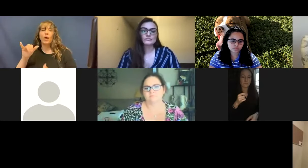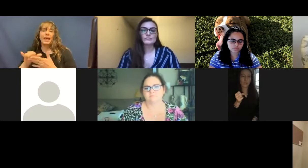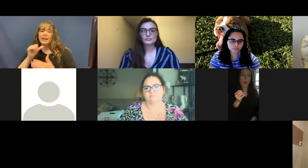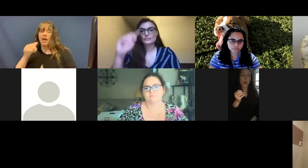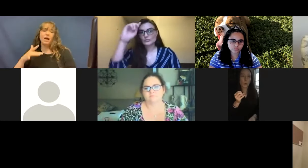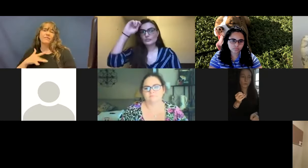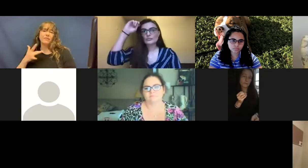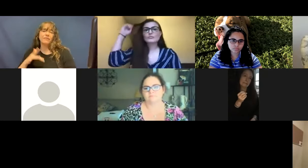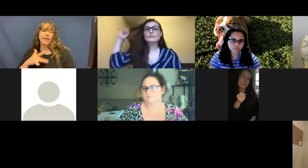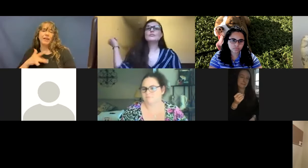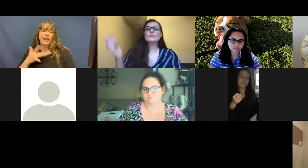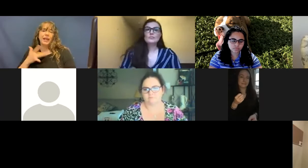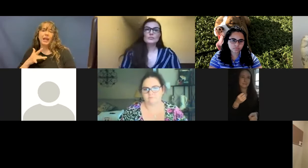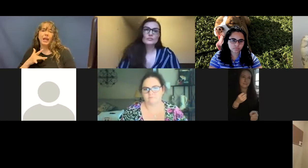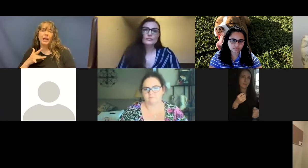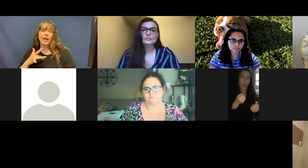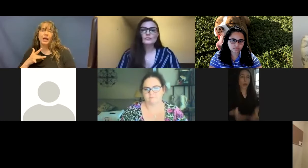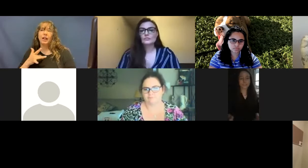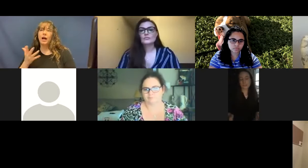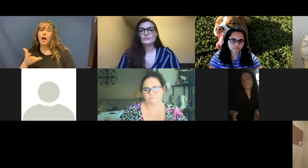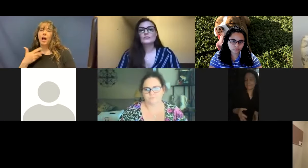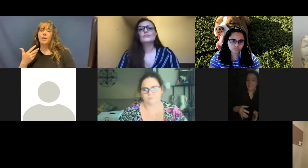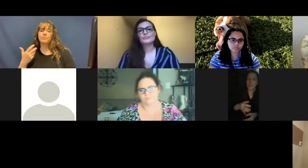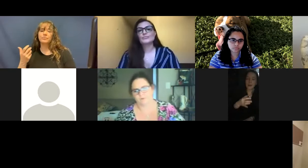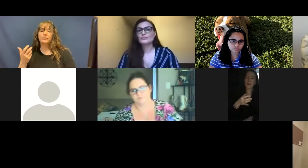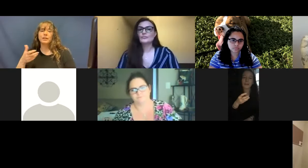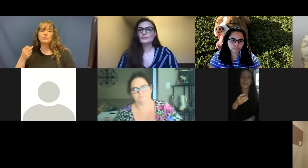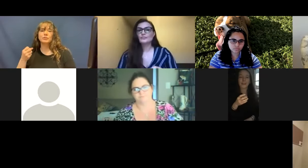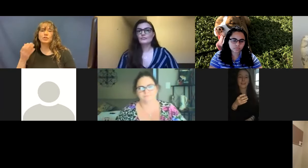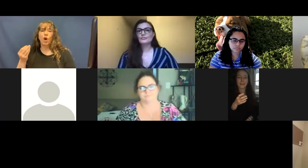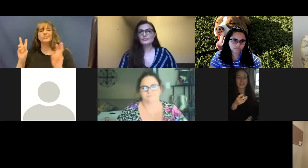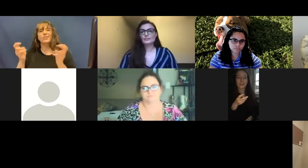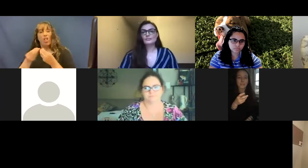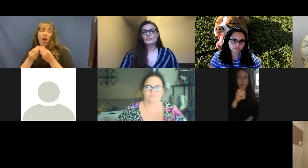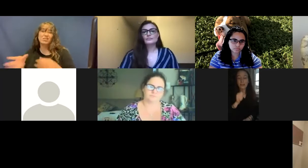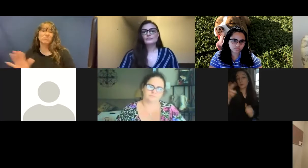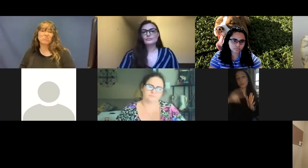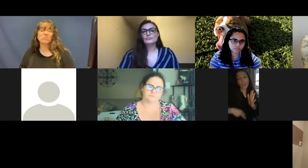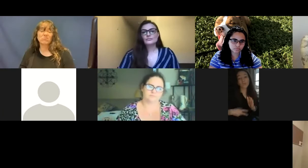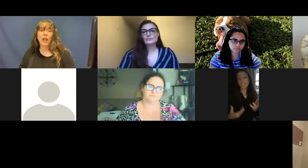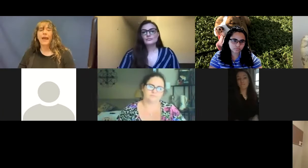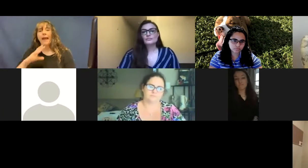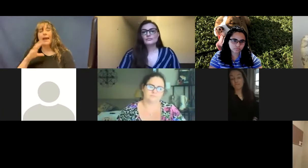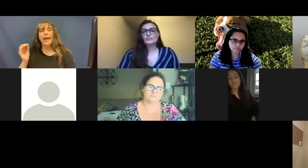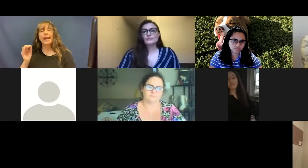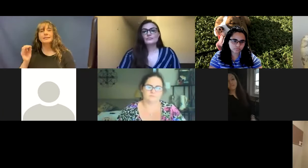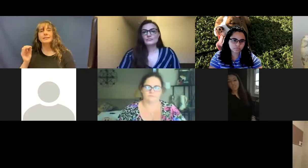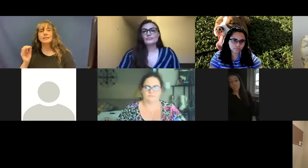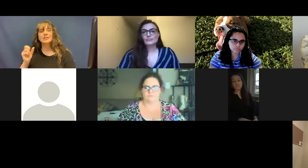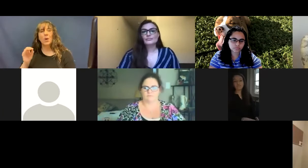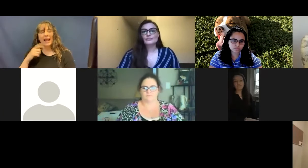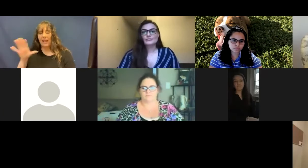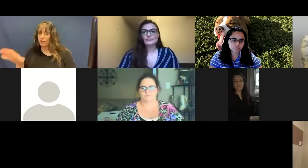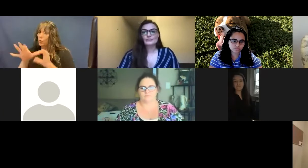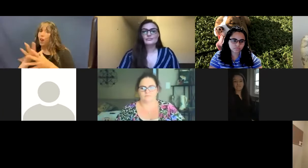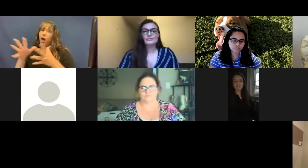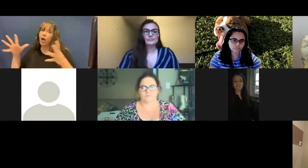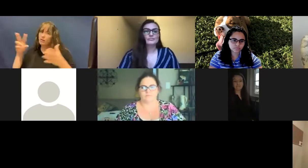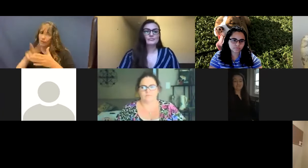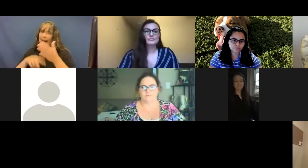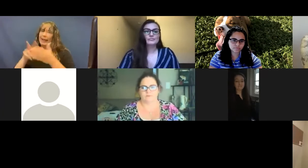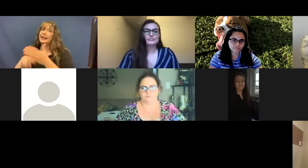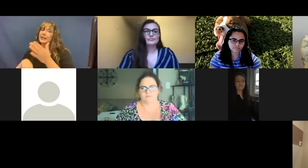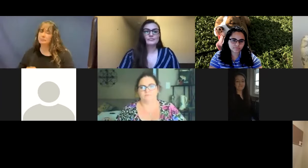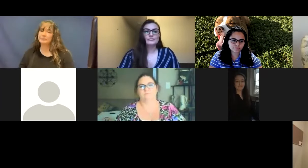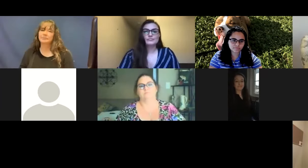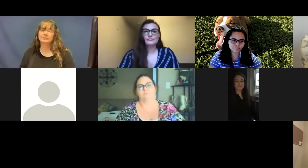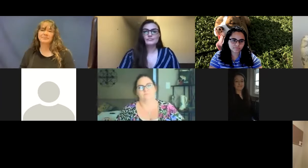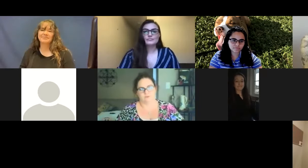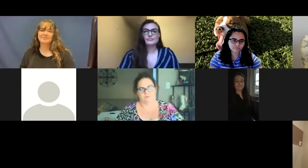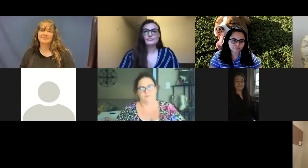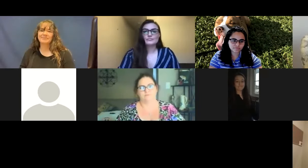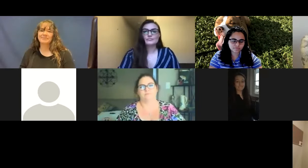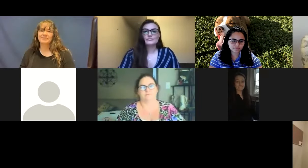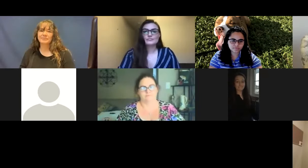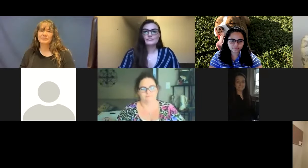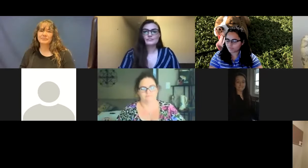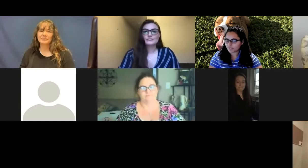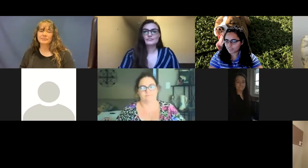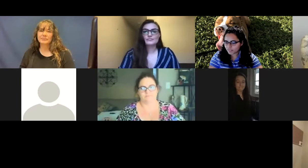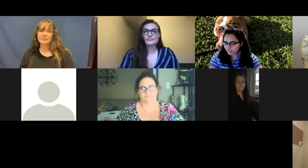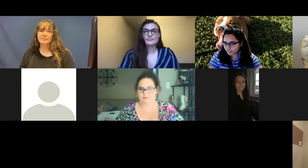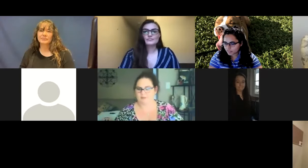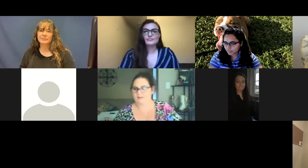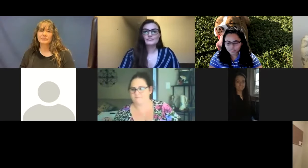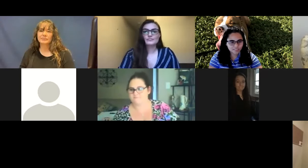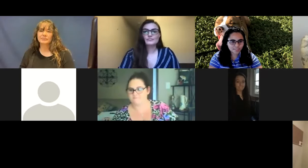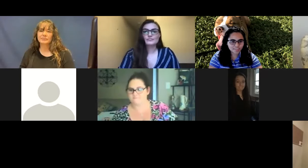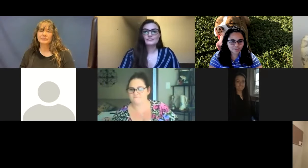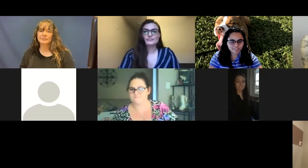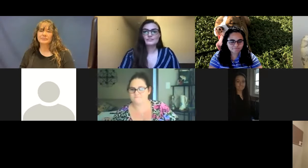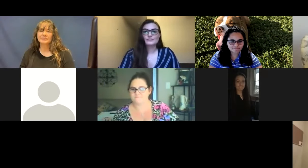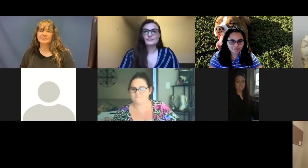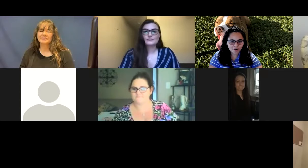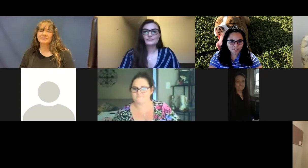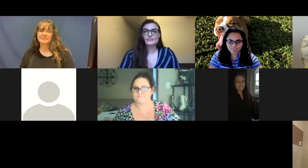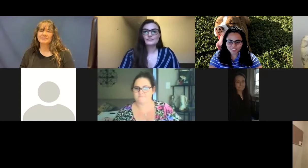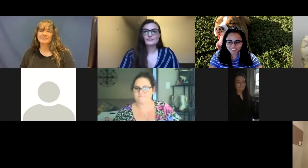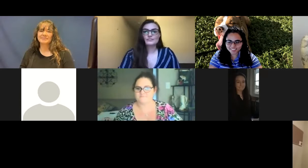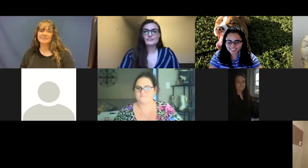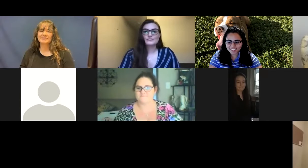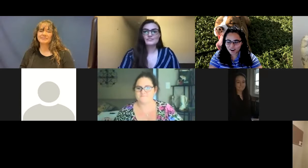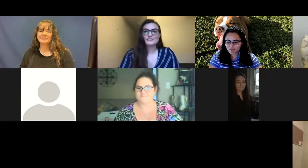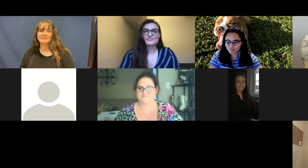so lost. And so I had to do a lot of reading. >> ANDREA RODRIGUEZ: All right. Well, it's